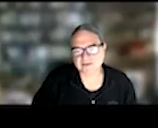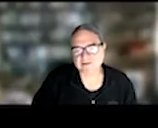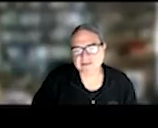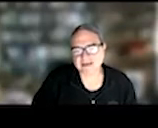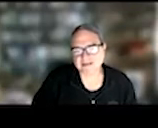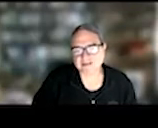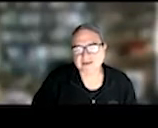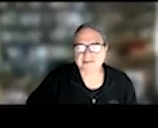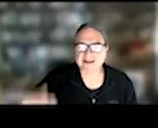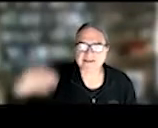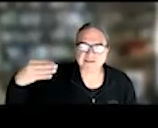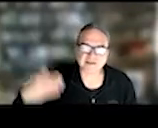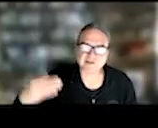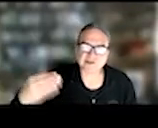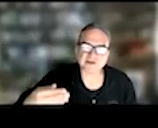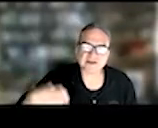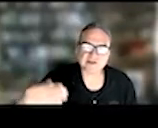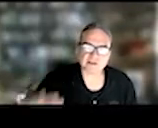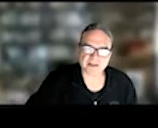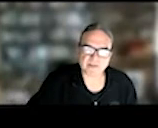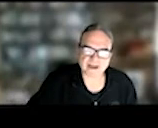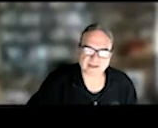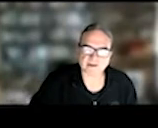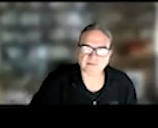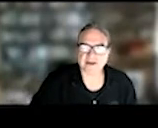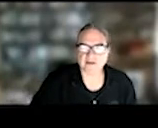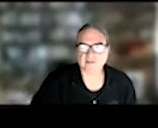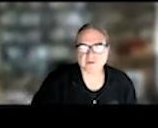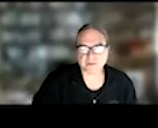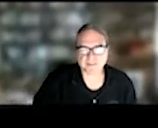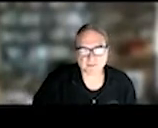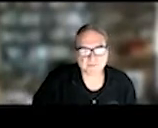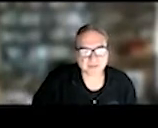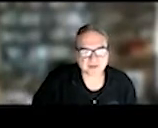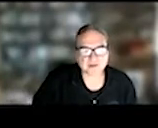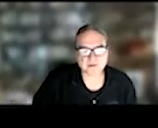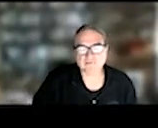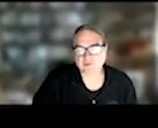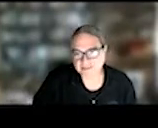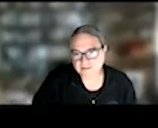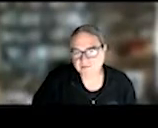sacred sites that has an intergenerational impact on the health of our people. Including risk for